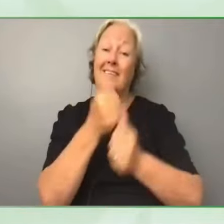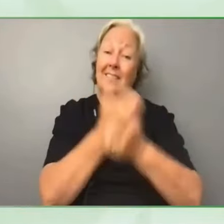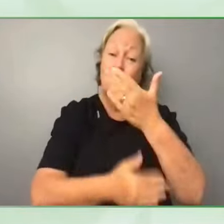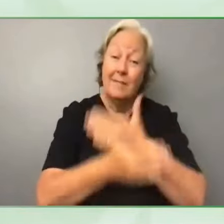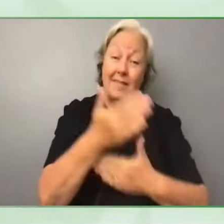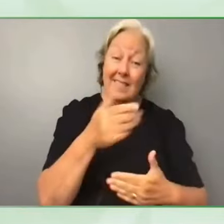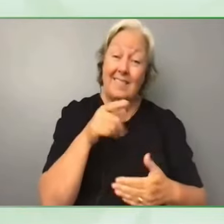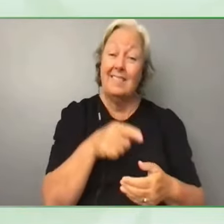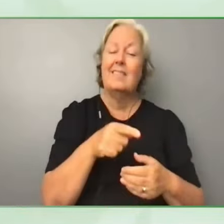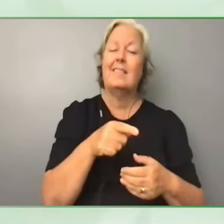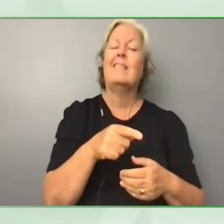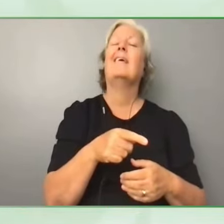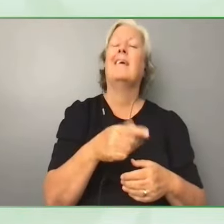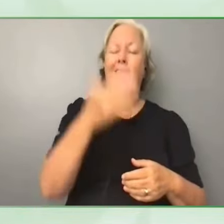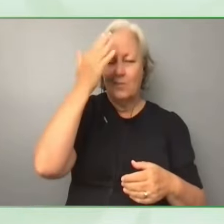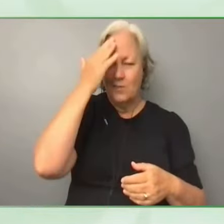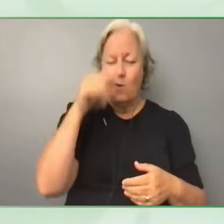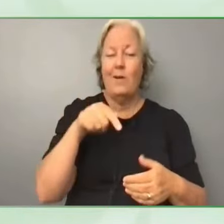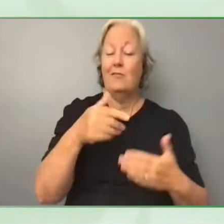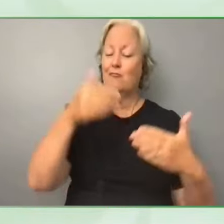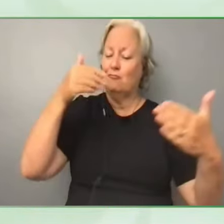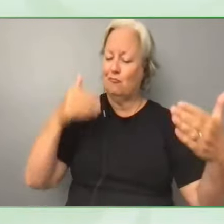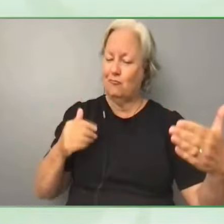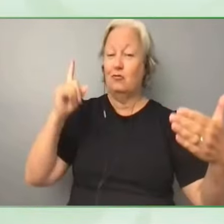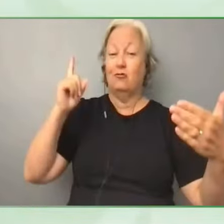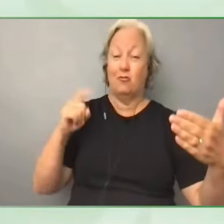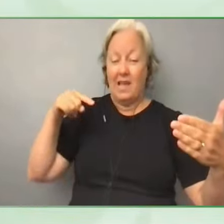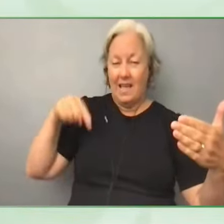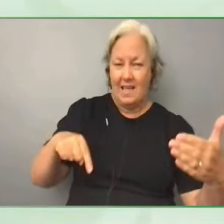beginning, they are involved in the progress of supporting the families